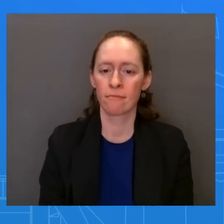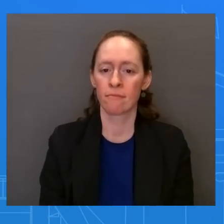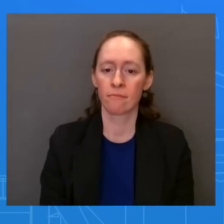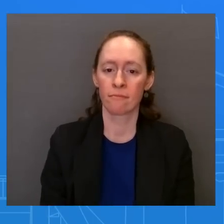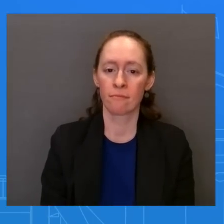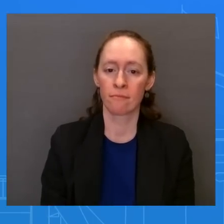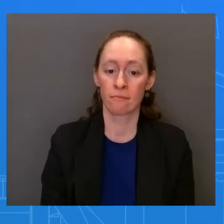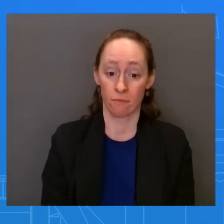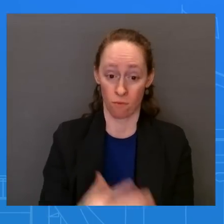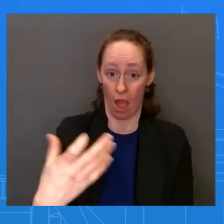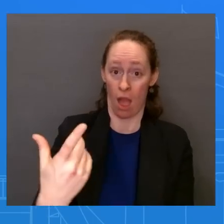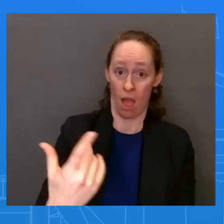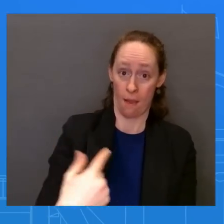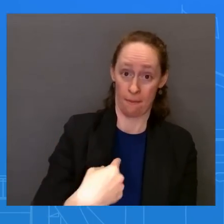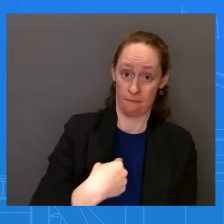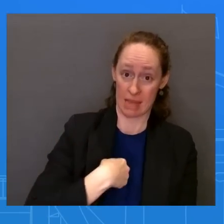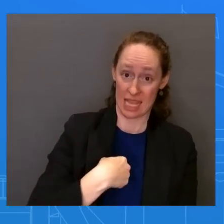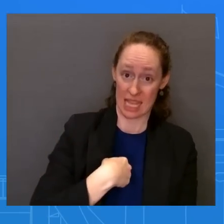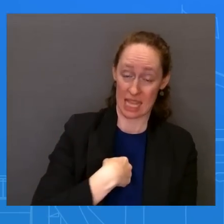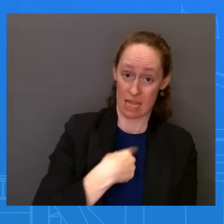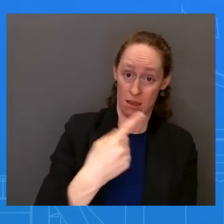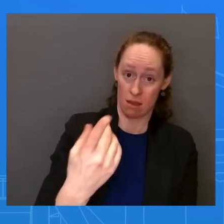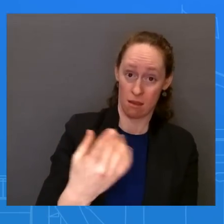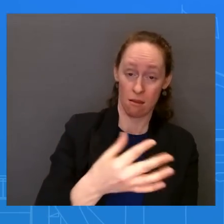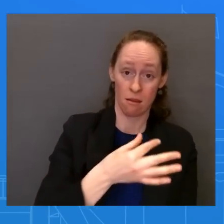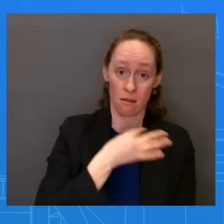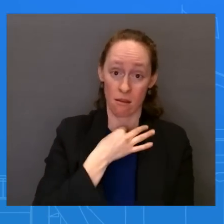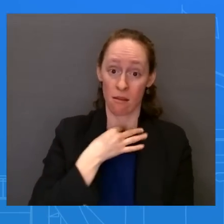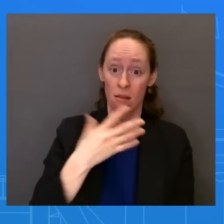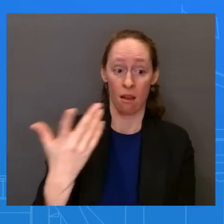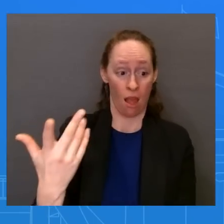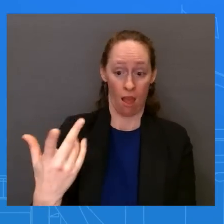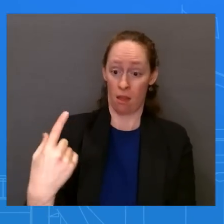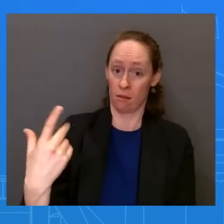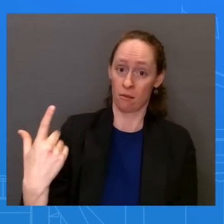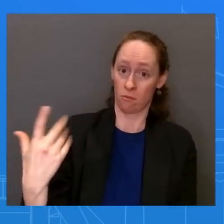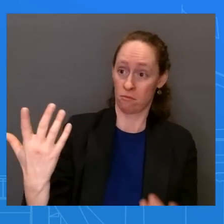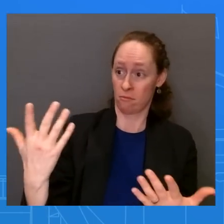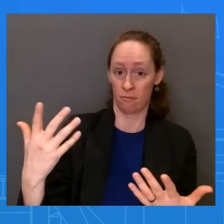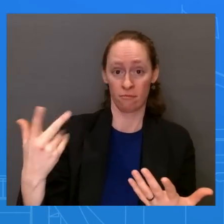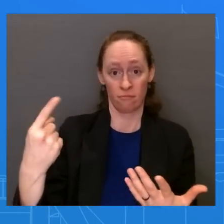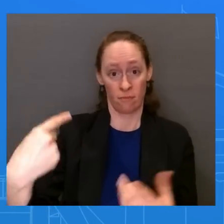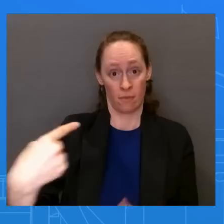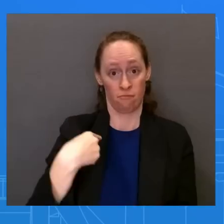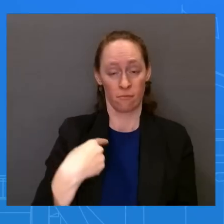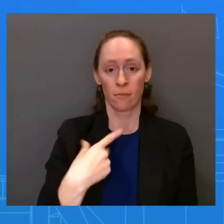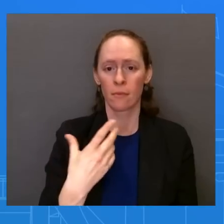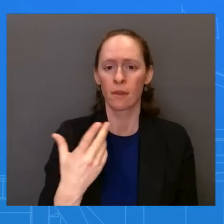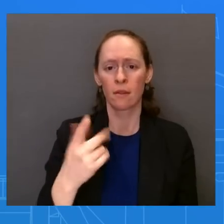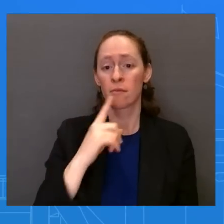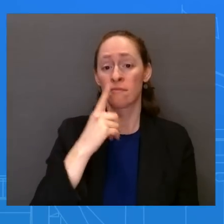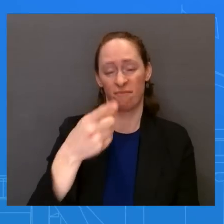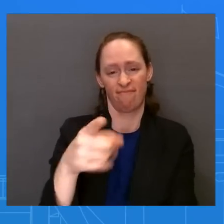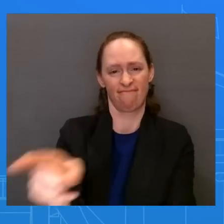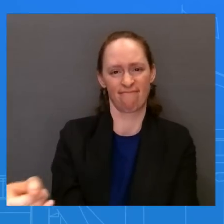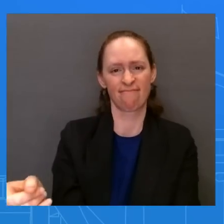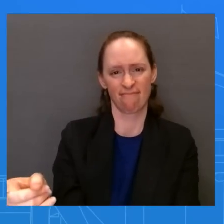about this -- this legal matter, I would refer you to the White House Counsel Office. I'm going to leave it there. Not going to go into it further.